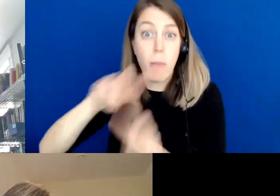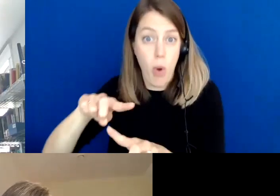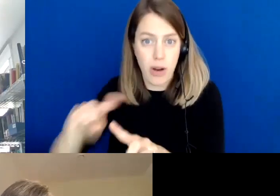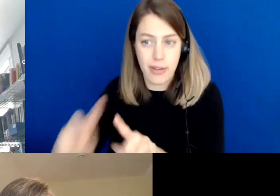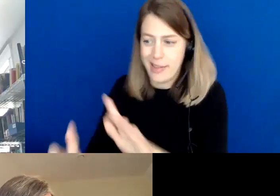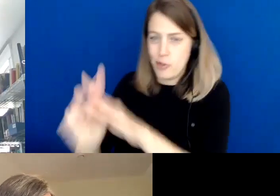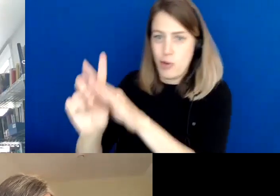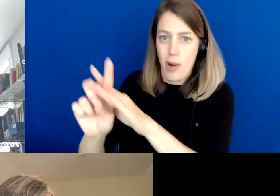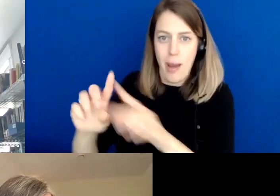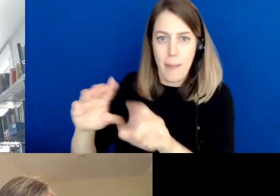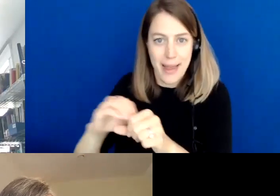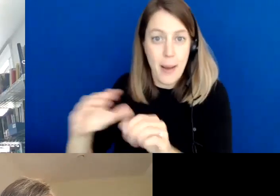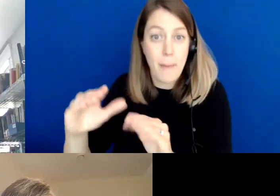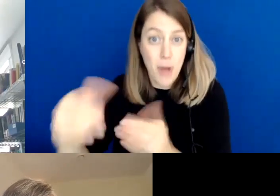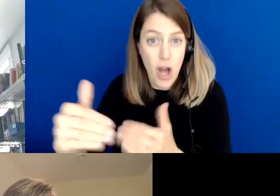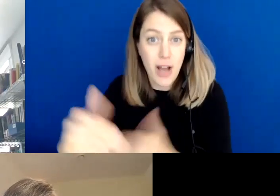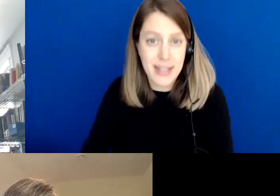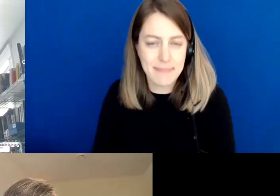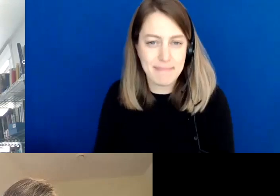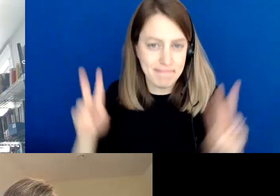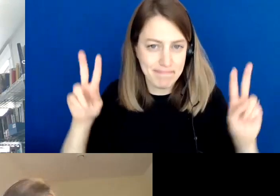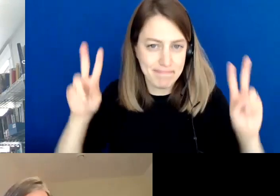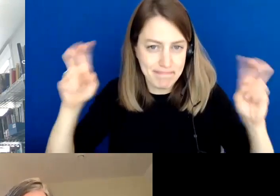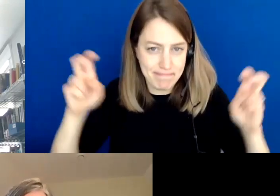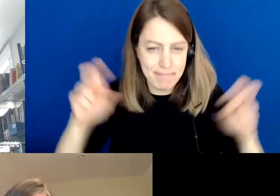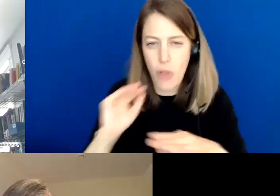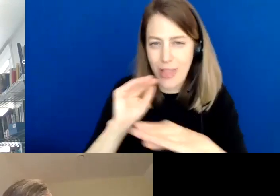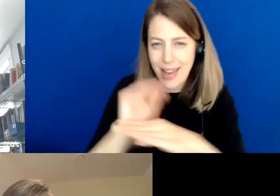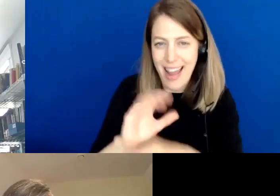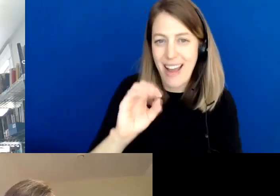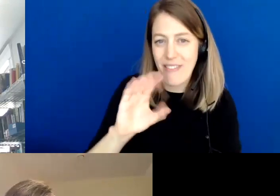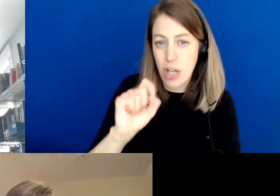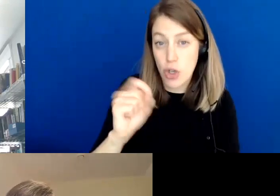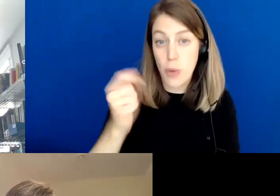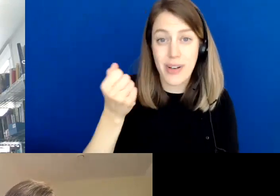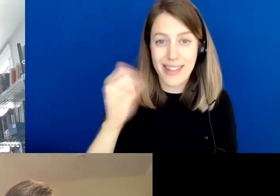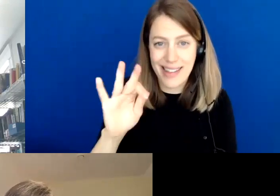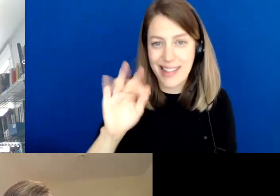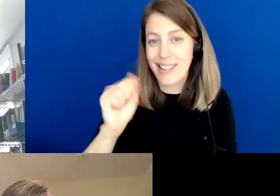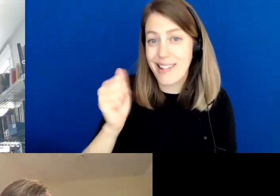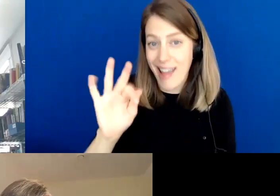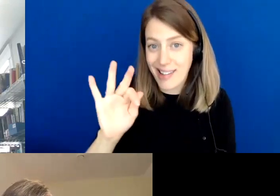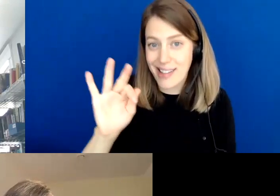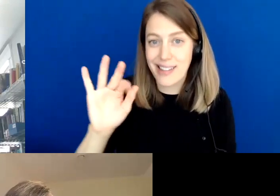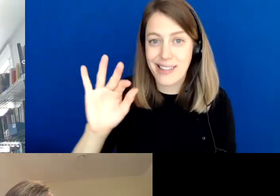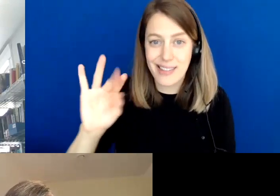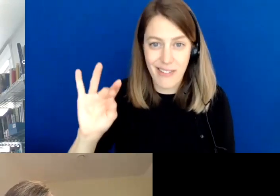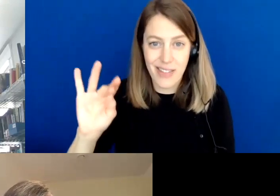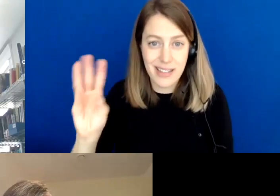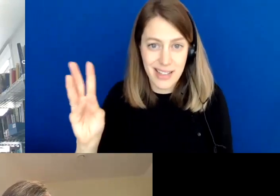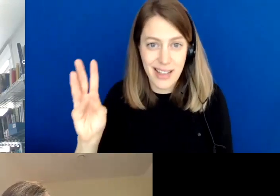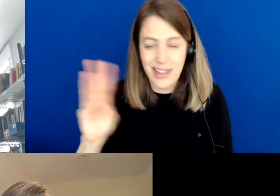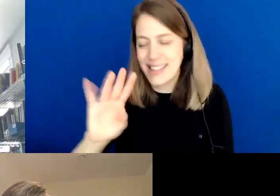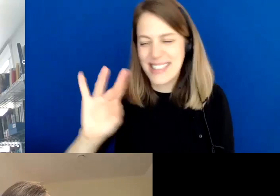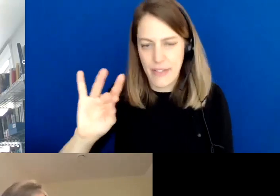"On the night of October 19th, 1976, two children were playing in the parking lot of the